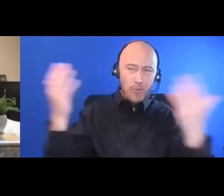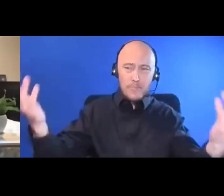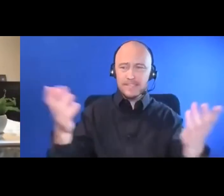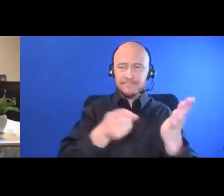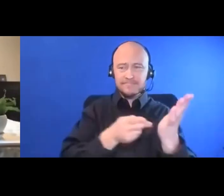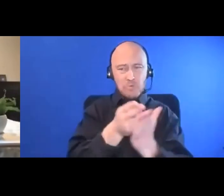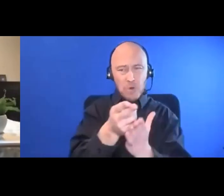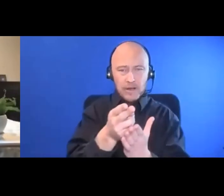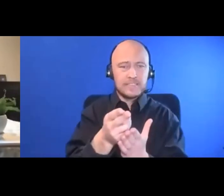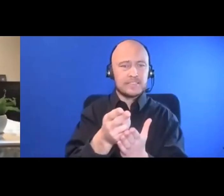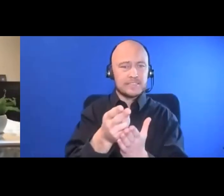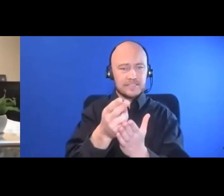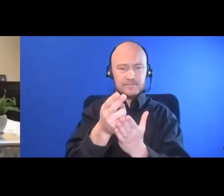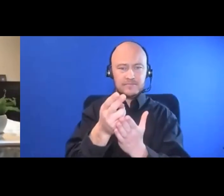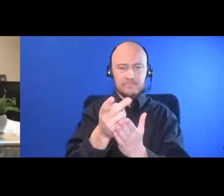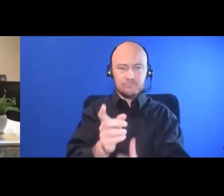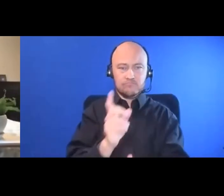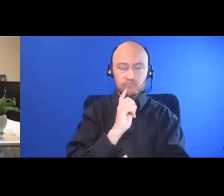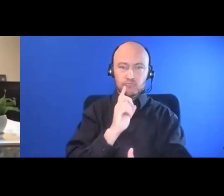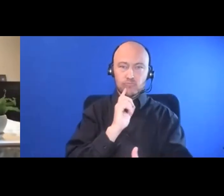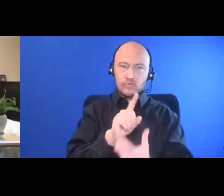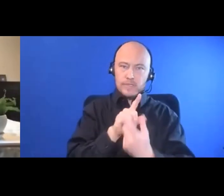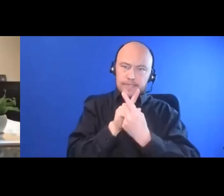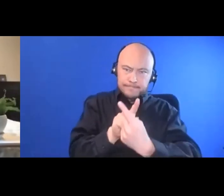on these really intimate details of your lives.